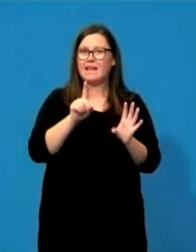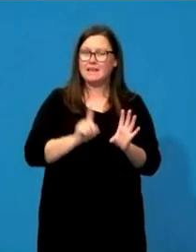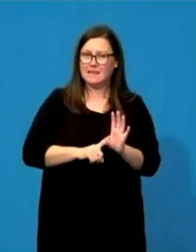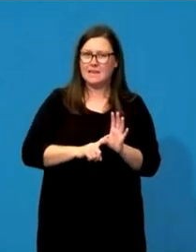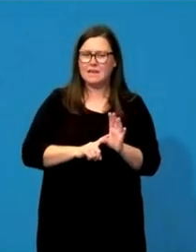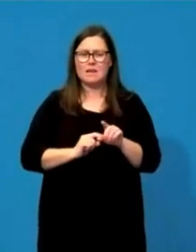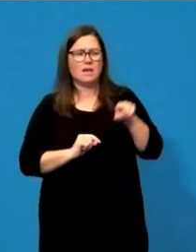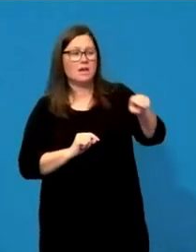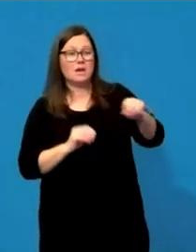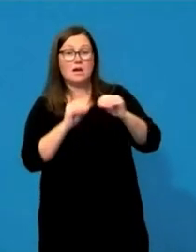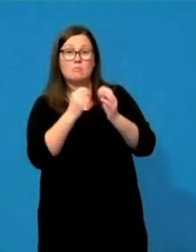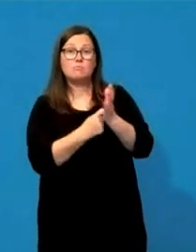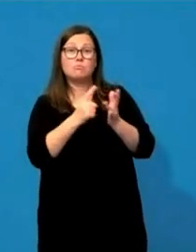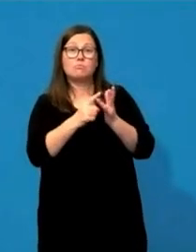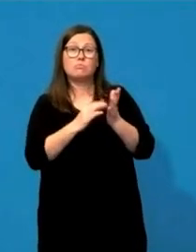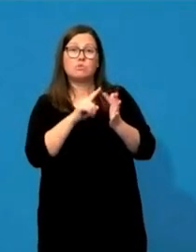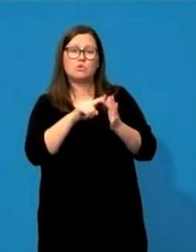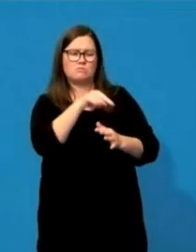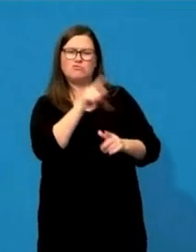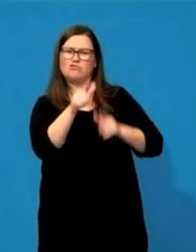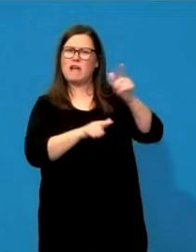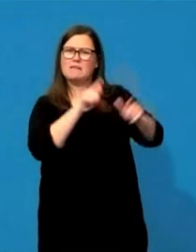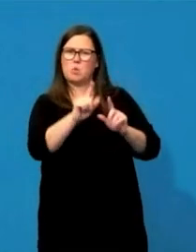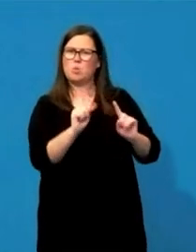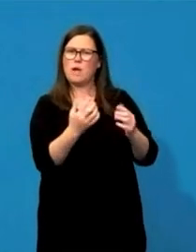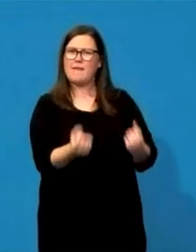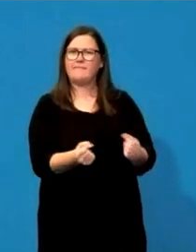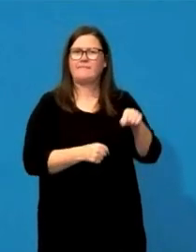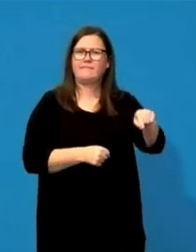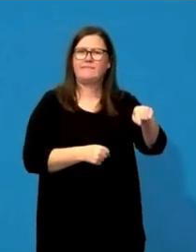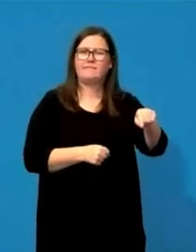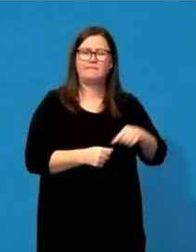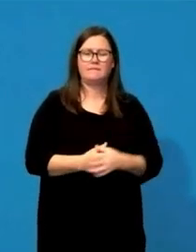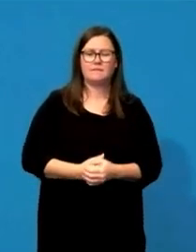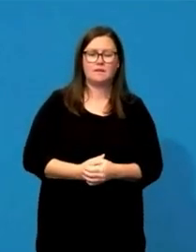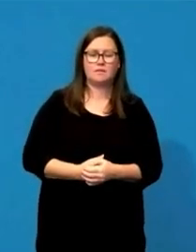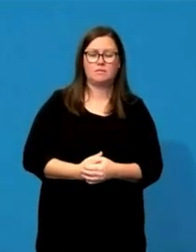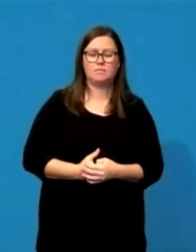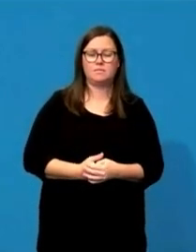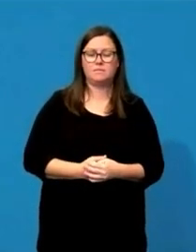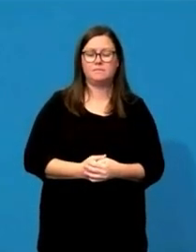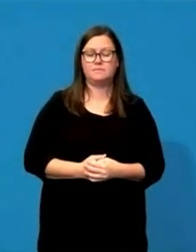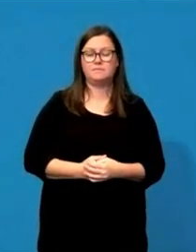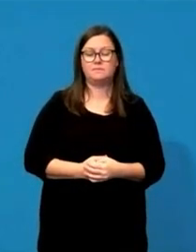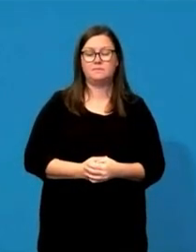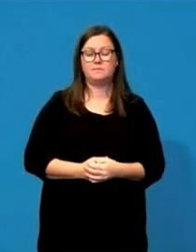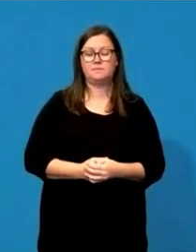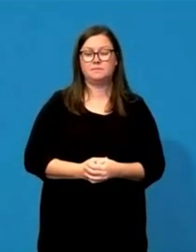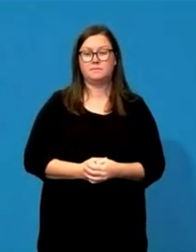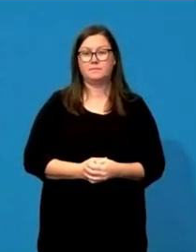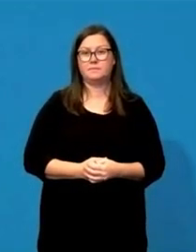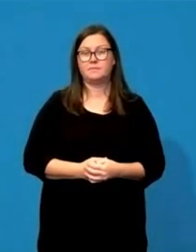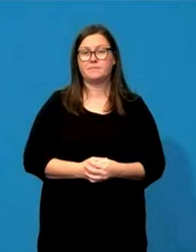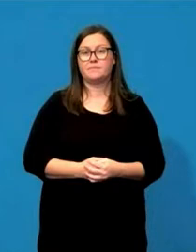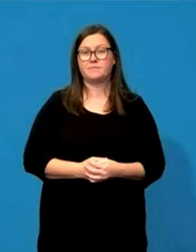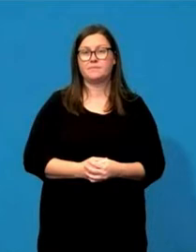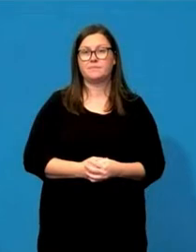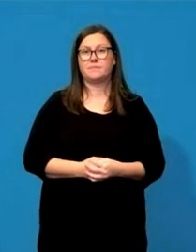Like, they have, like, more